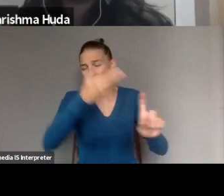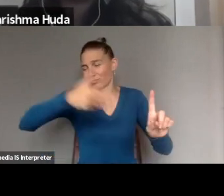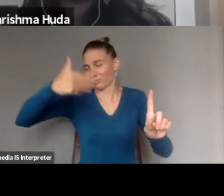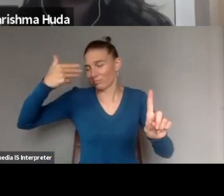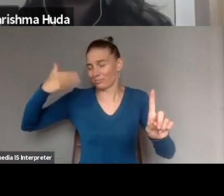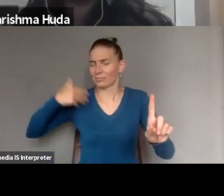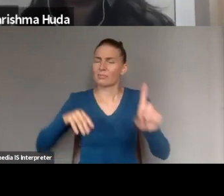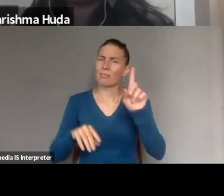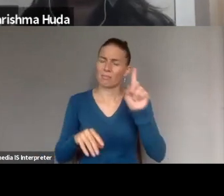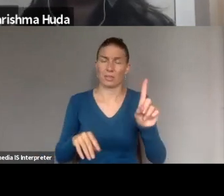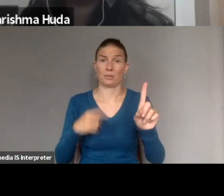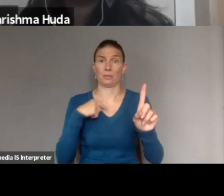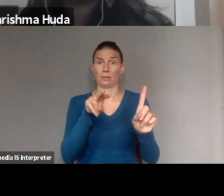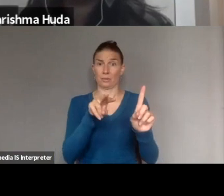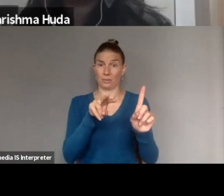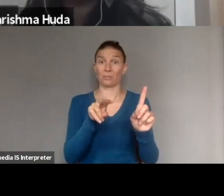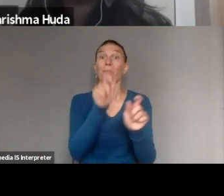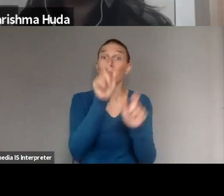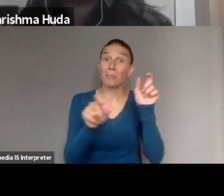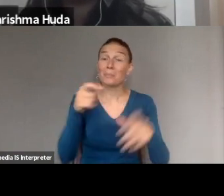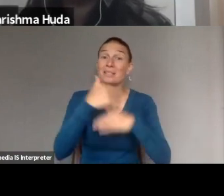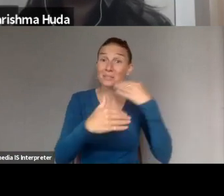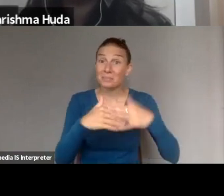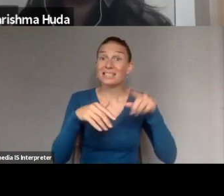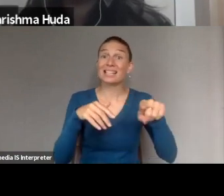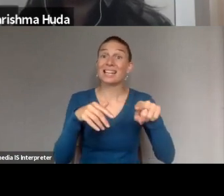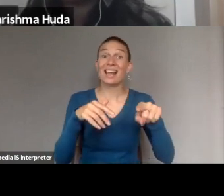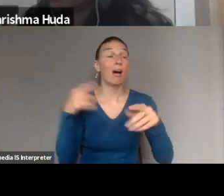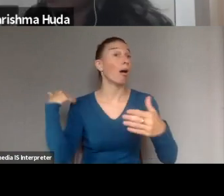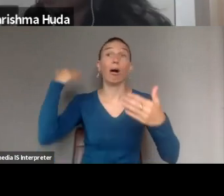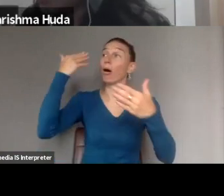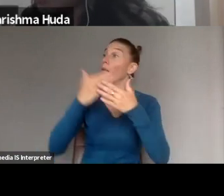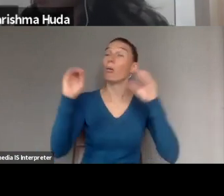have fallen into poverty or become poorer during COVID-19.